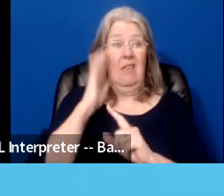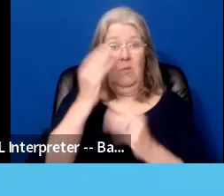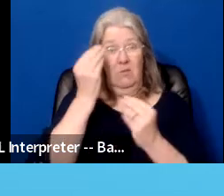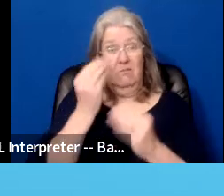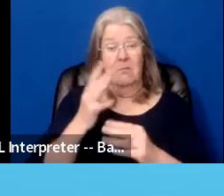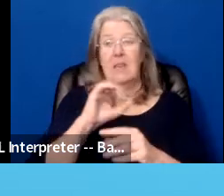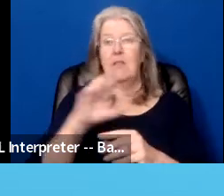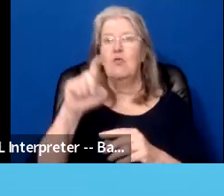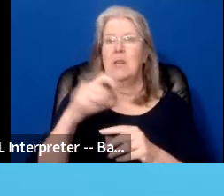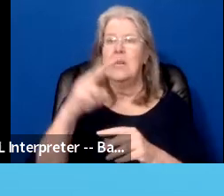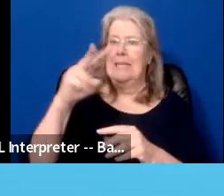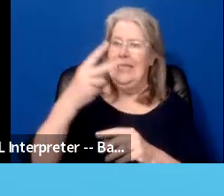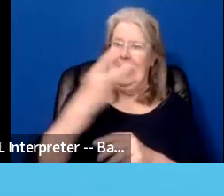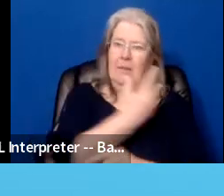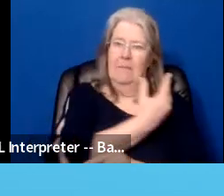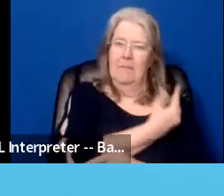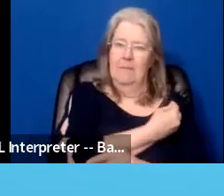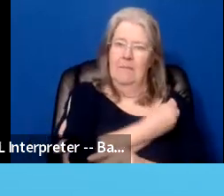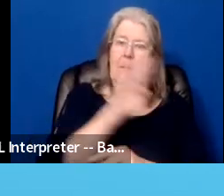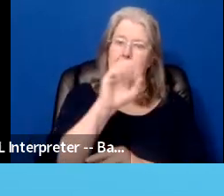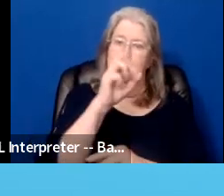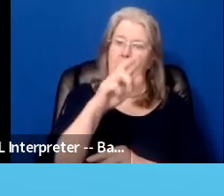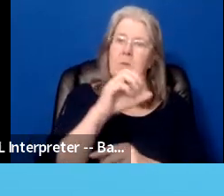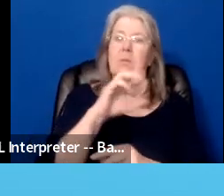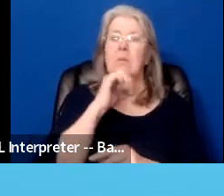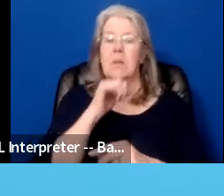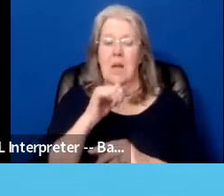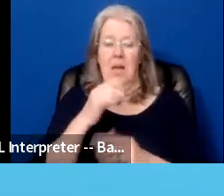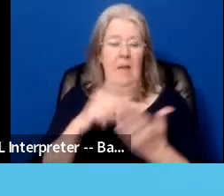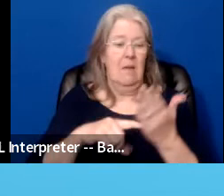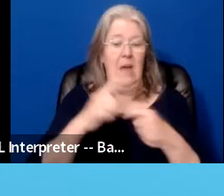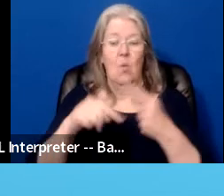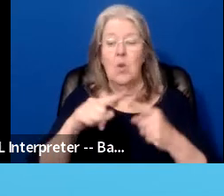and whether or not, what timing, you should have that booster.